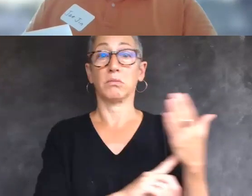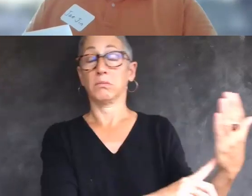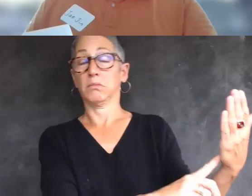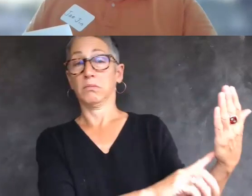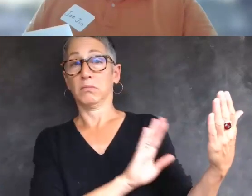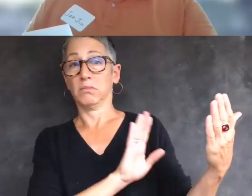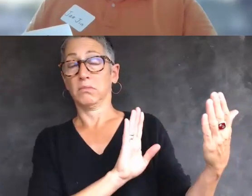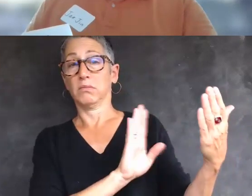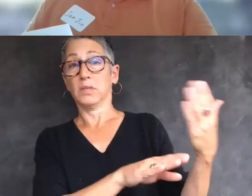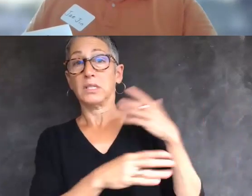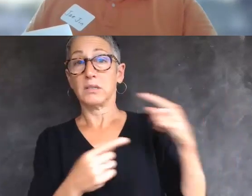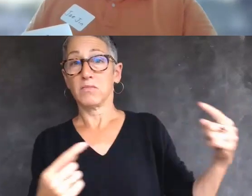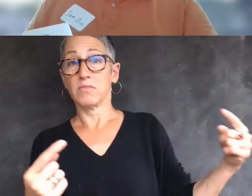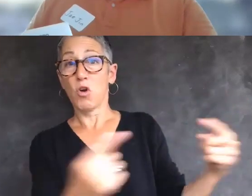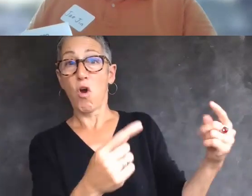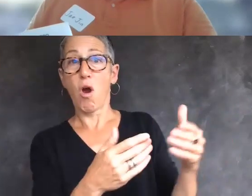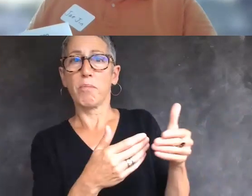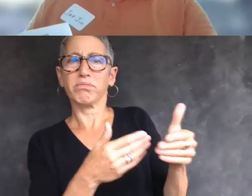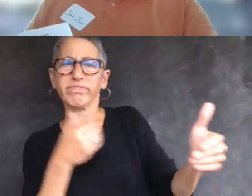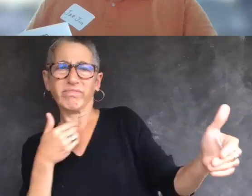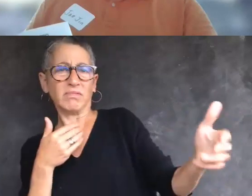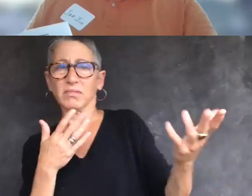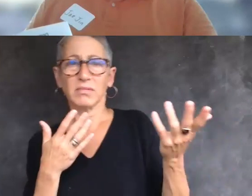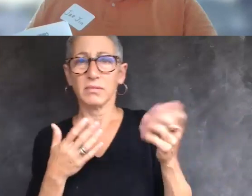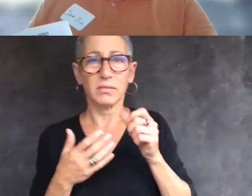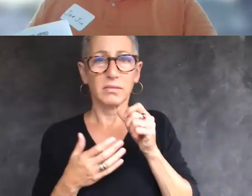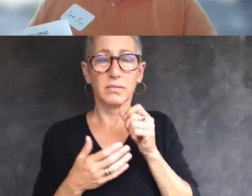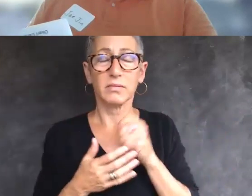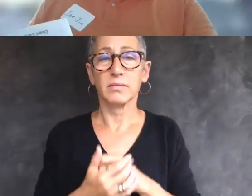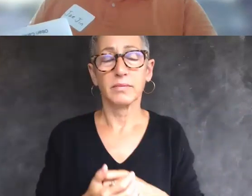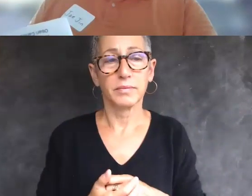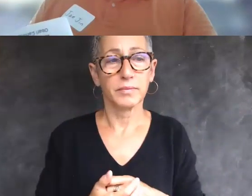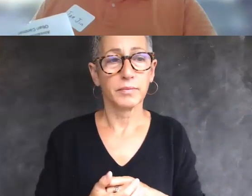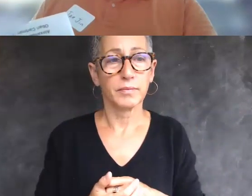to advocate for it is to it is. It is an activity.